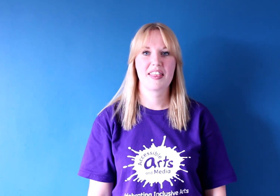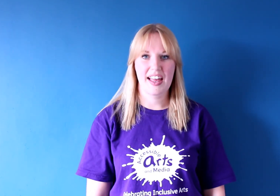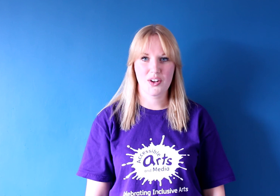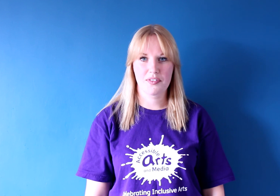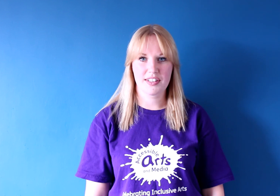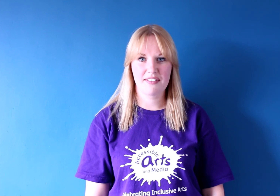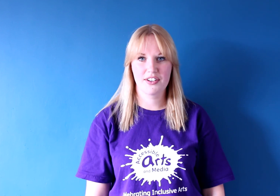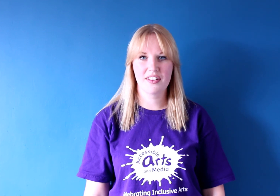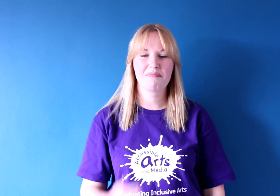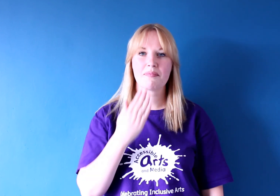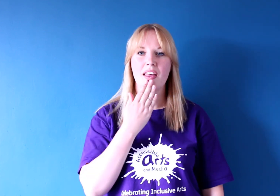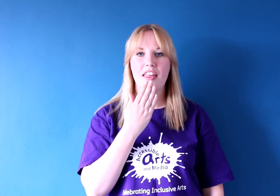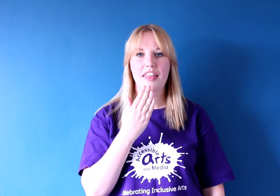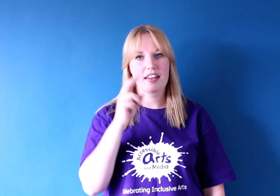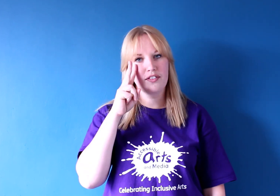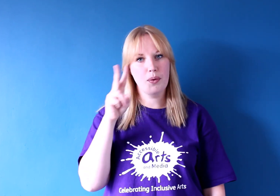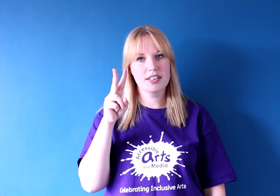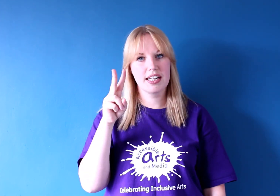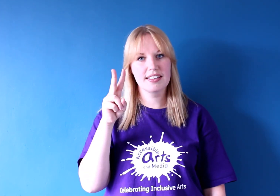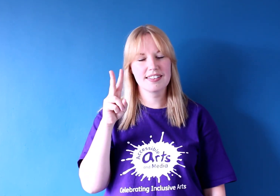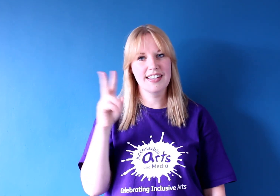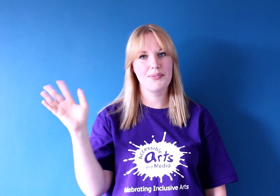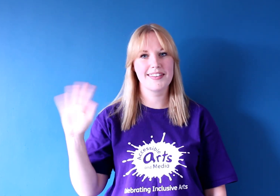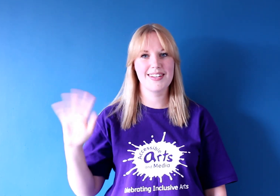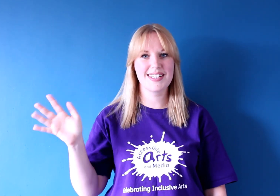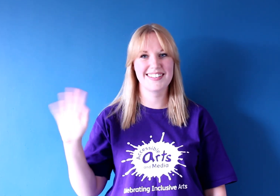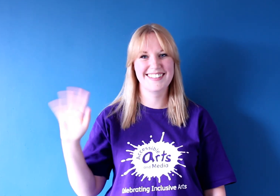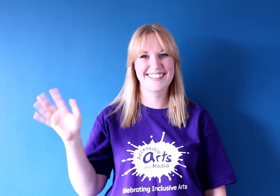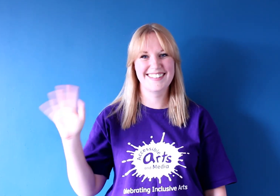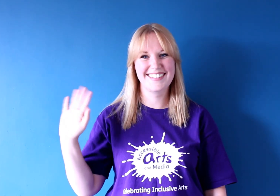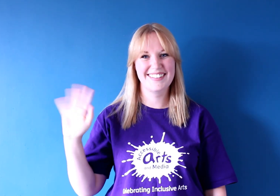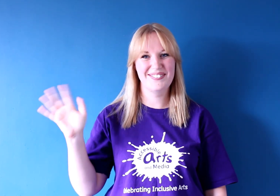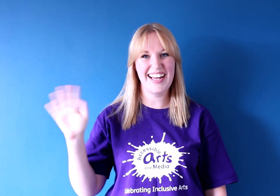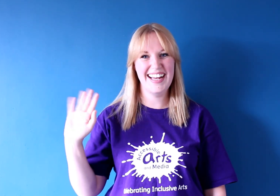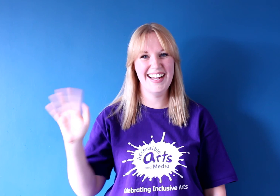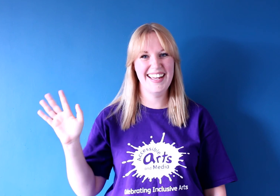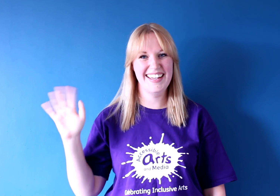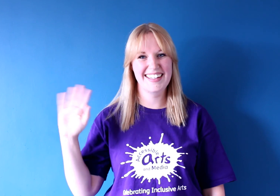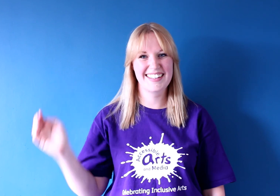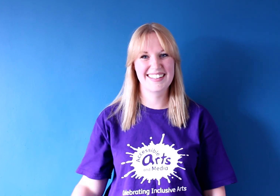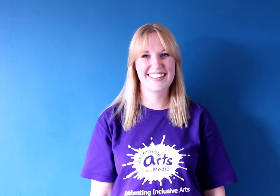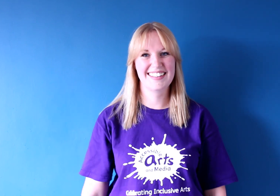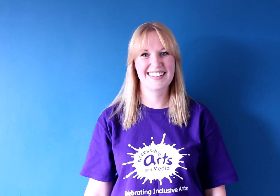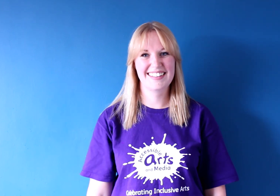That’s all we’ve got time for, thank-you for watching and we’ll see you soon. Bye.